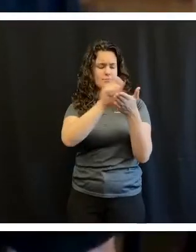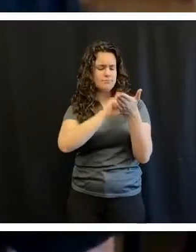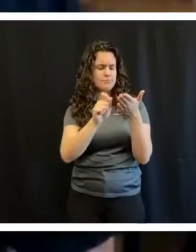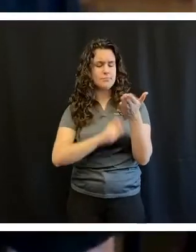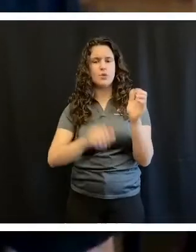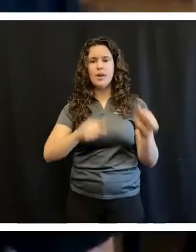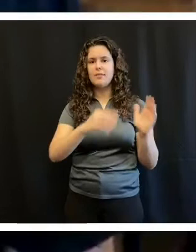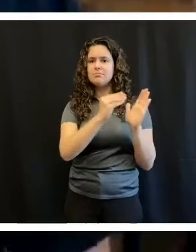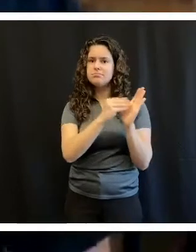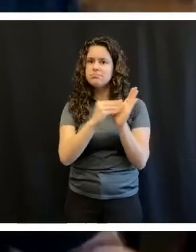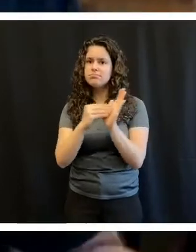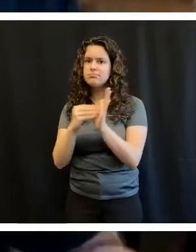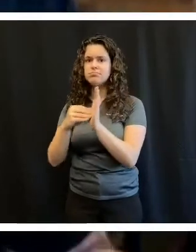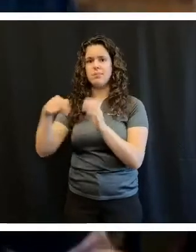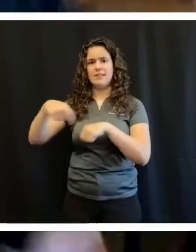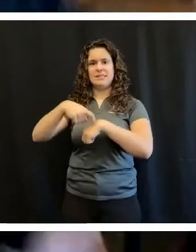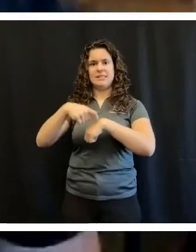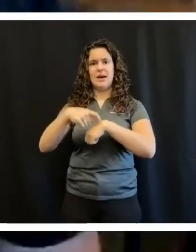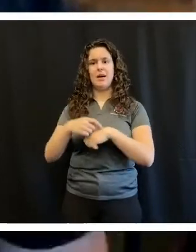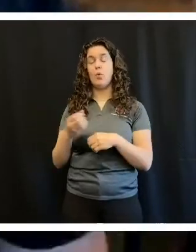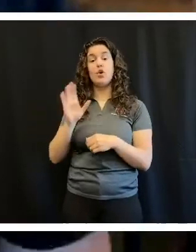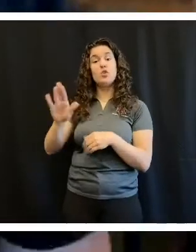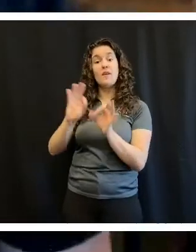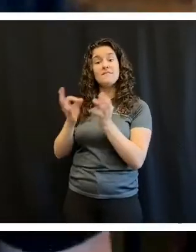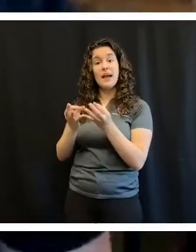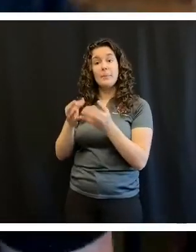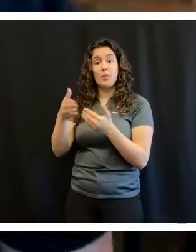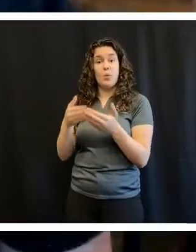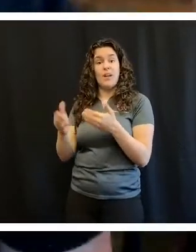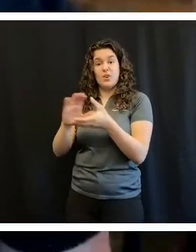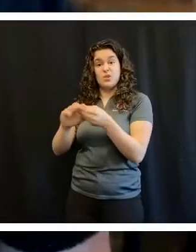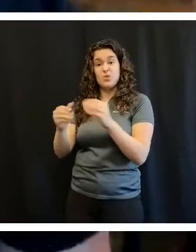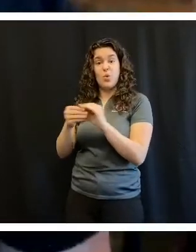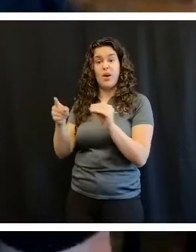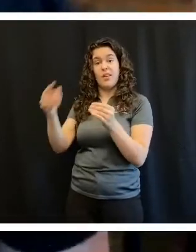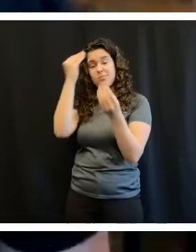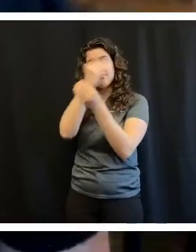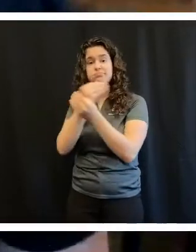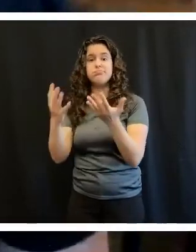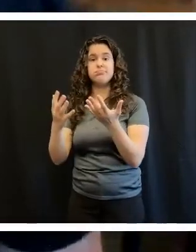"Being able to record a story that your family is telling "about a similar event in their lives than previous